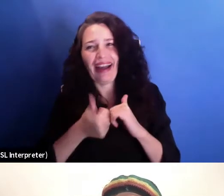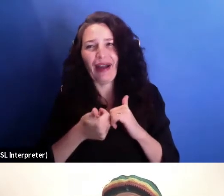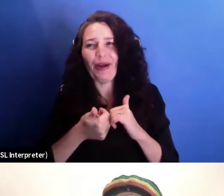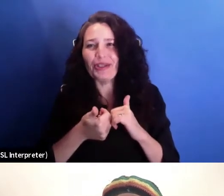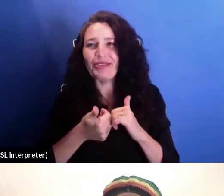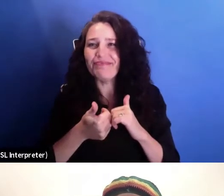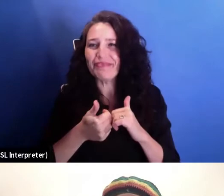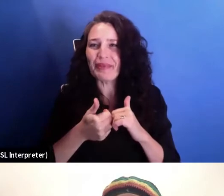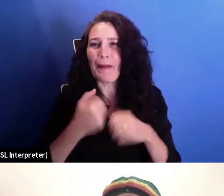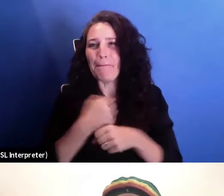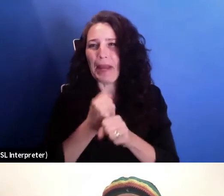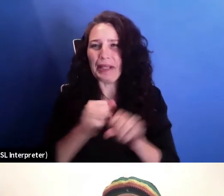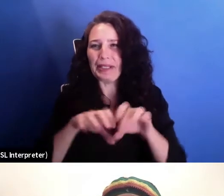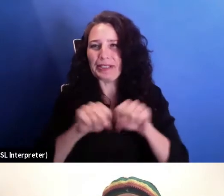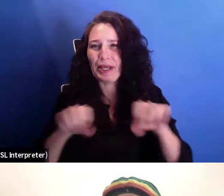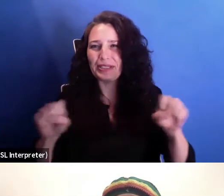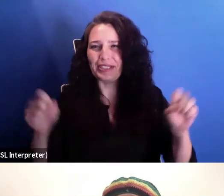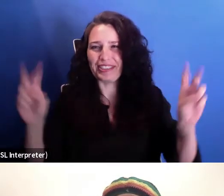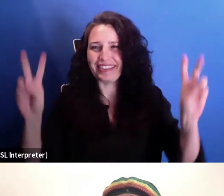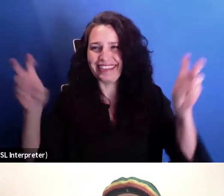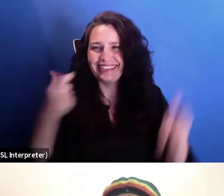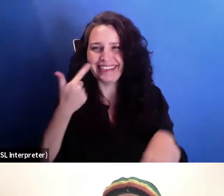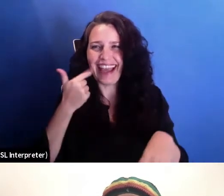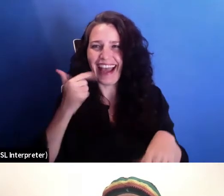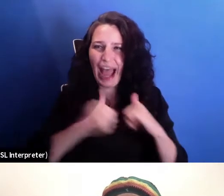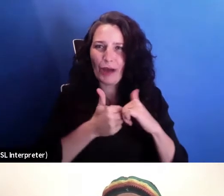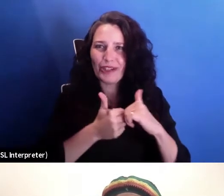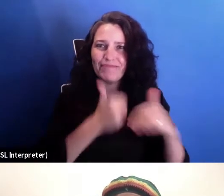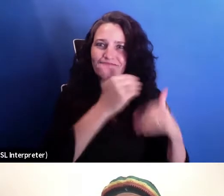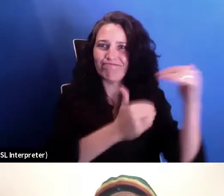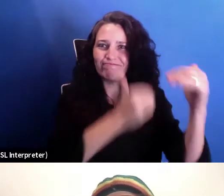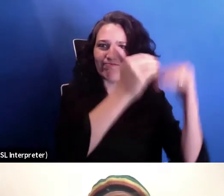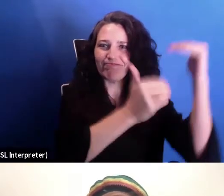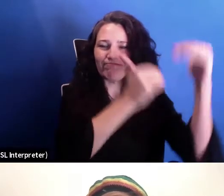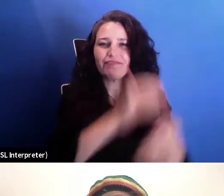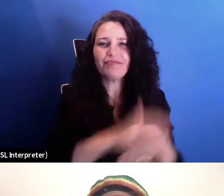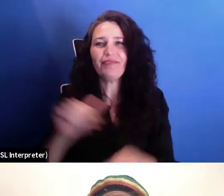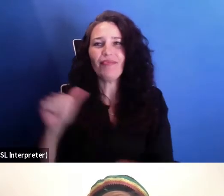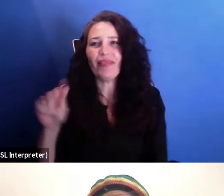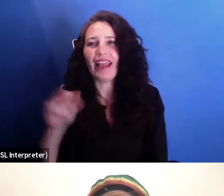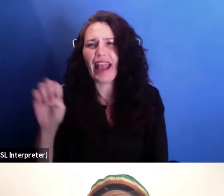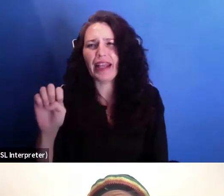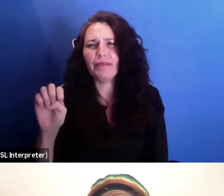One of the things that I wondered about, is that you were an advocate, you were an activist